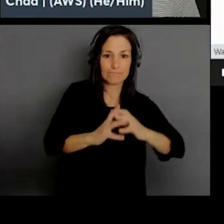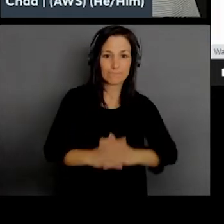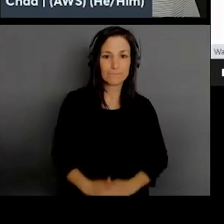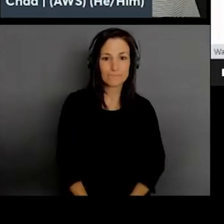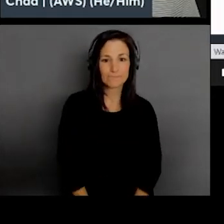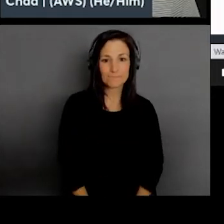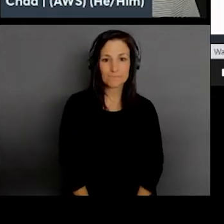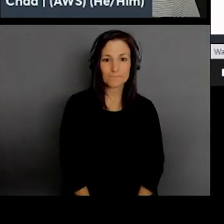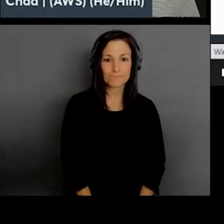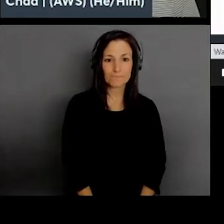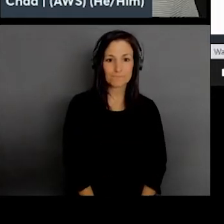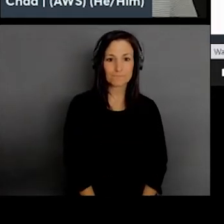All right.